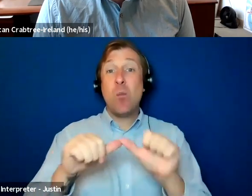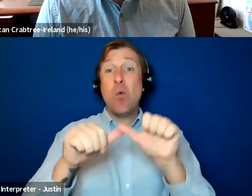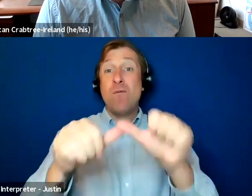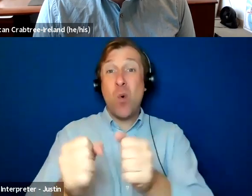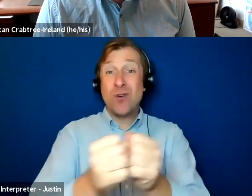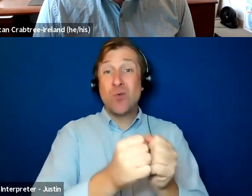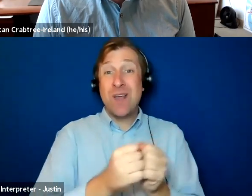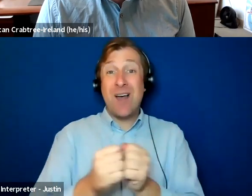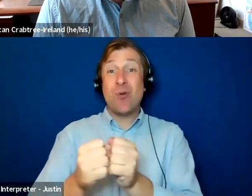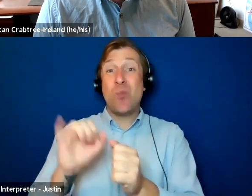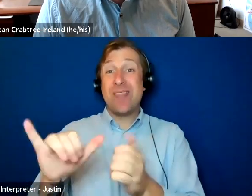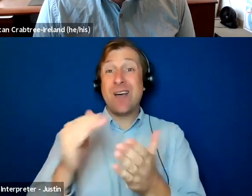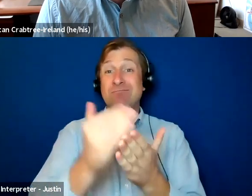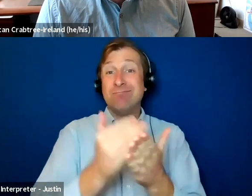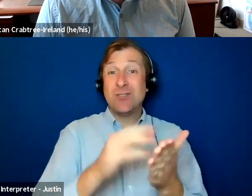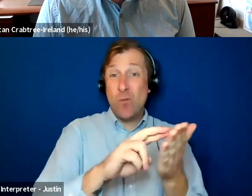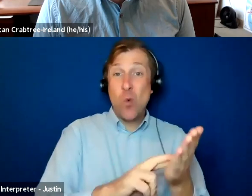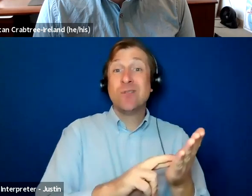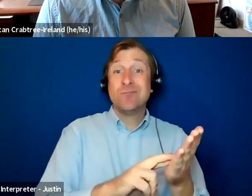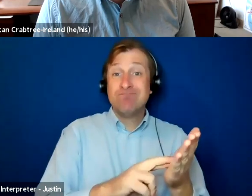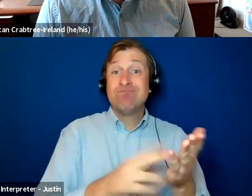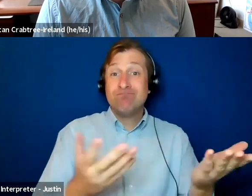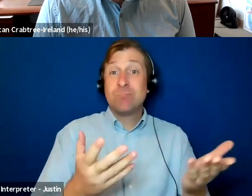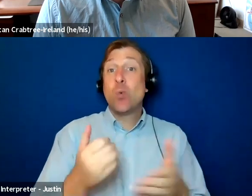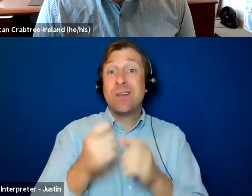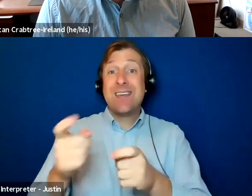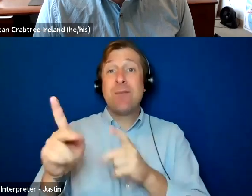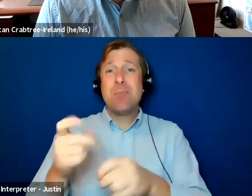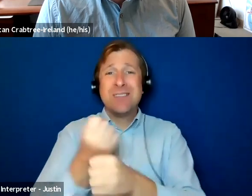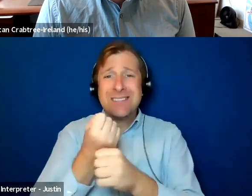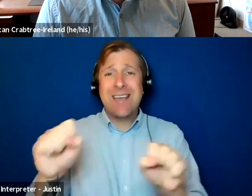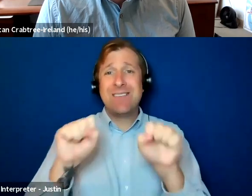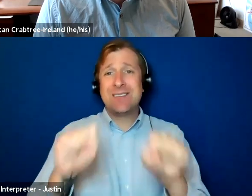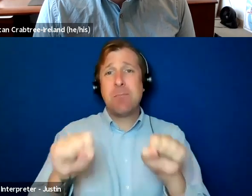with these protocols to give people the safest possible way forward.